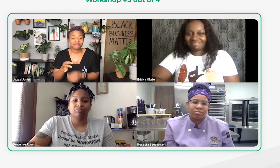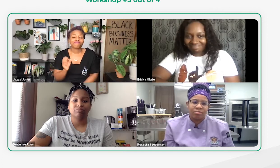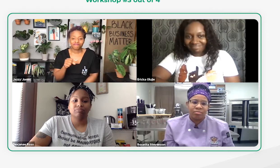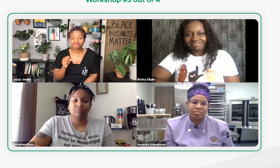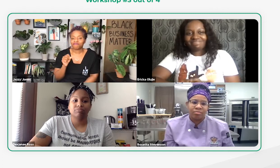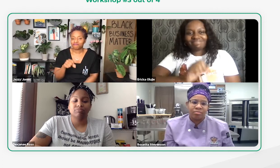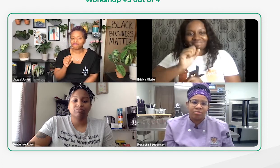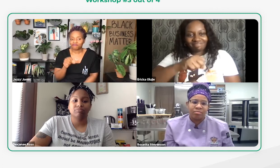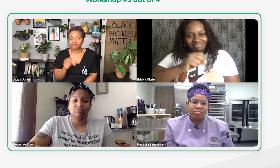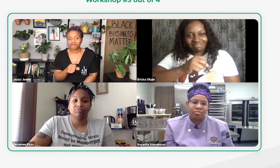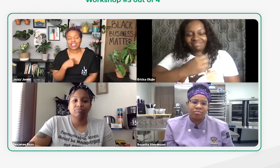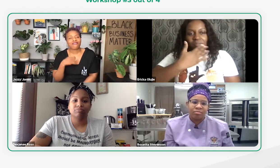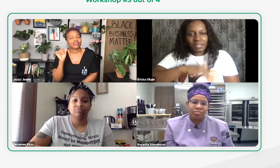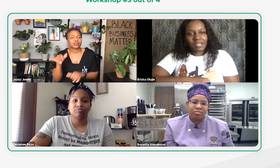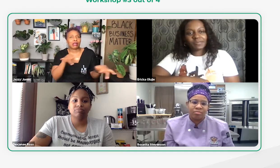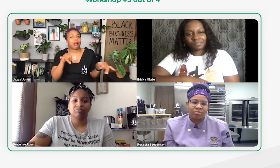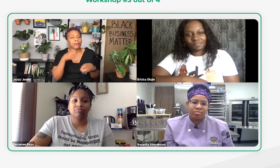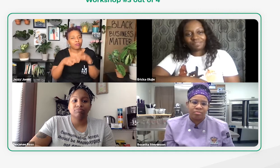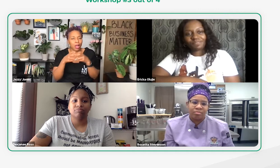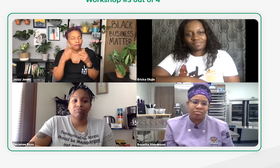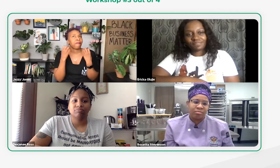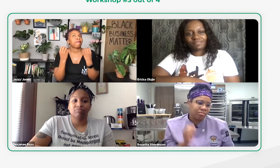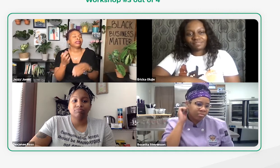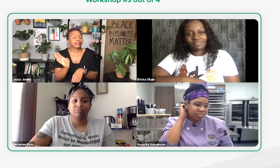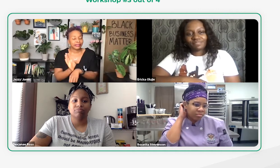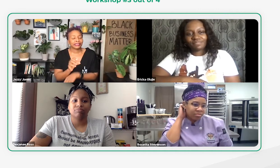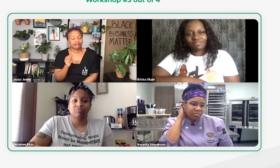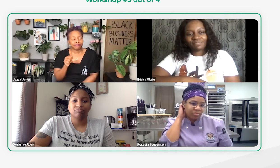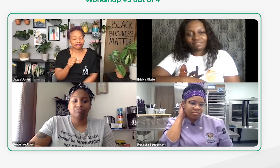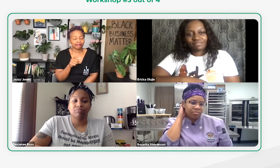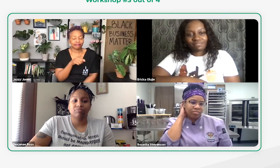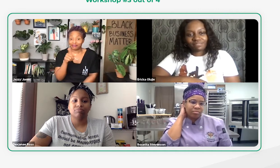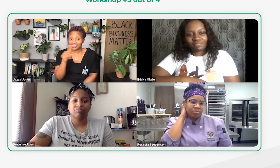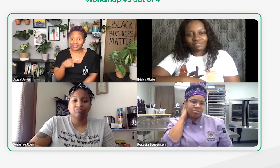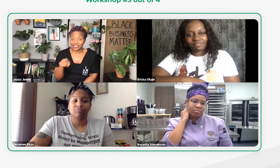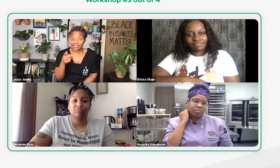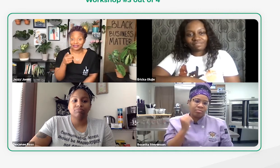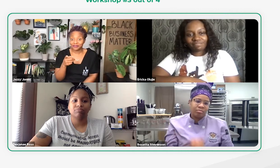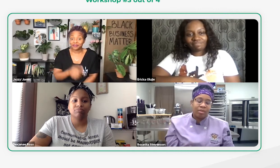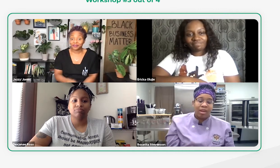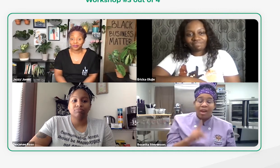also had delays as well executed. That's a pretty common issue with a lot of other